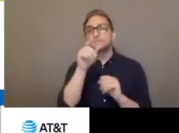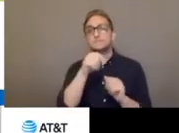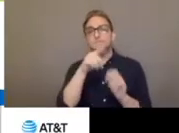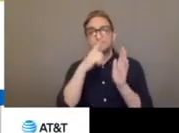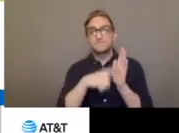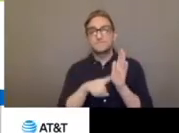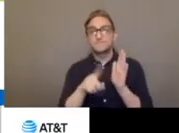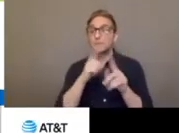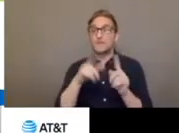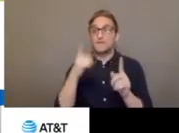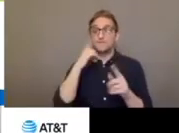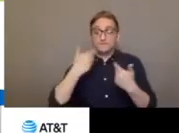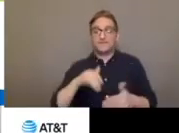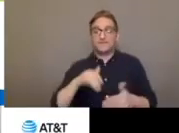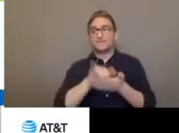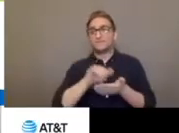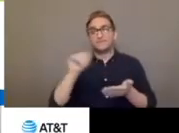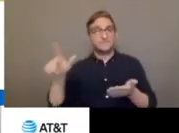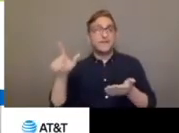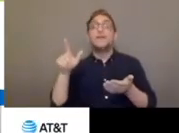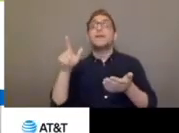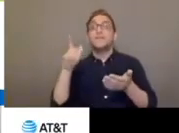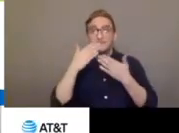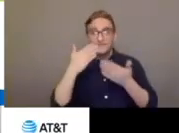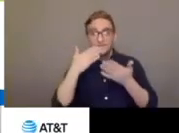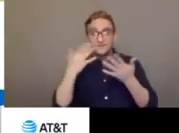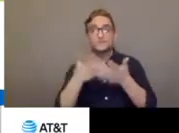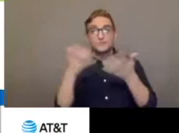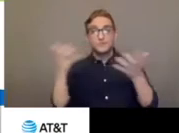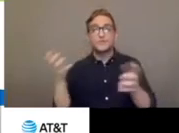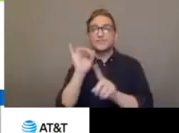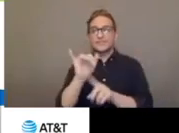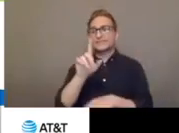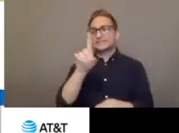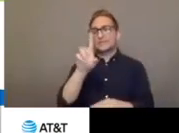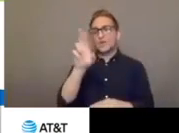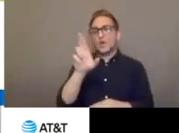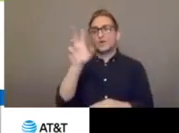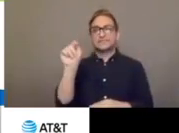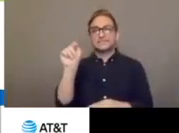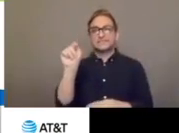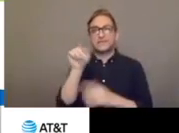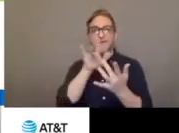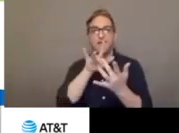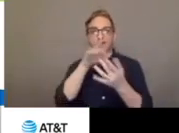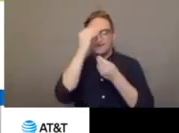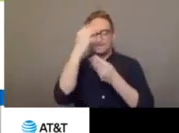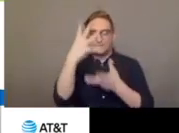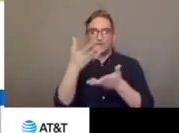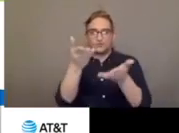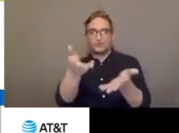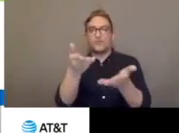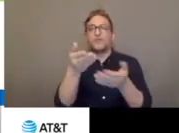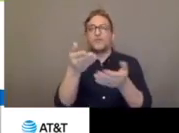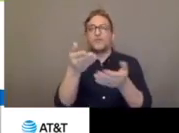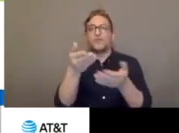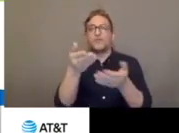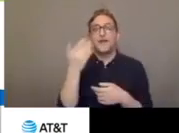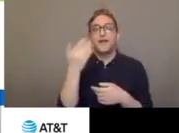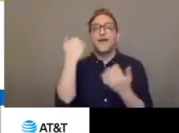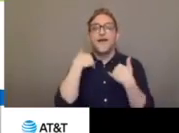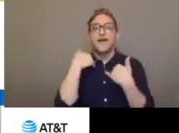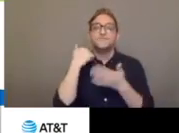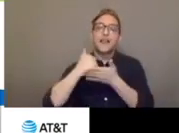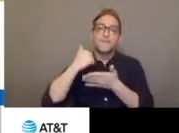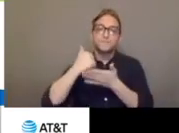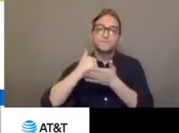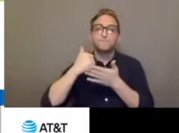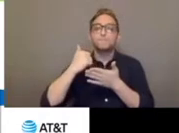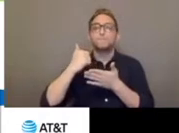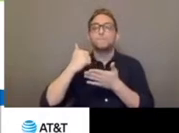This is disability rights contact information, we have a get help, that web address, that